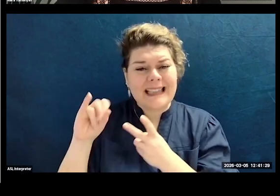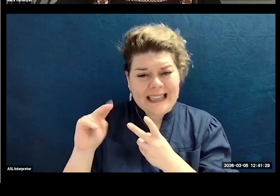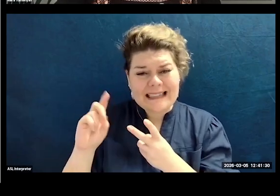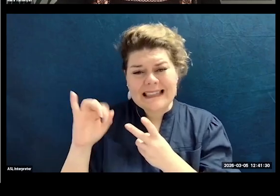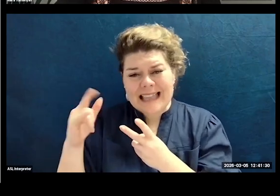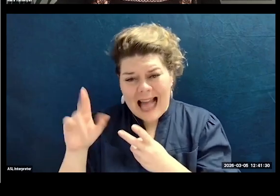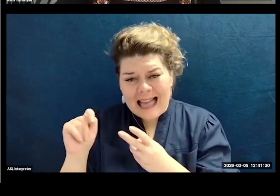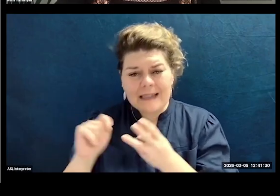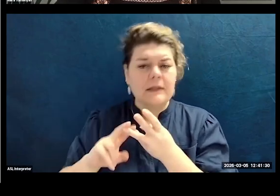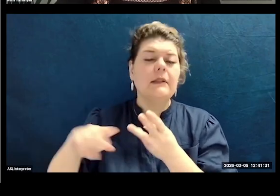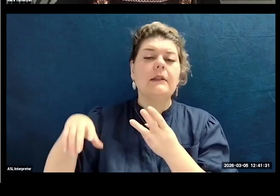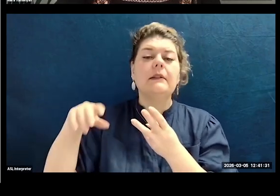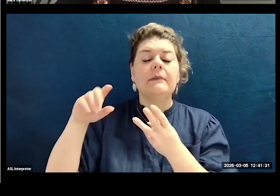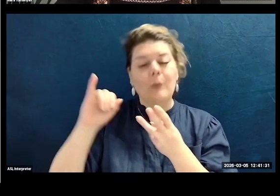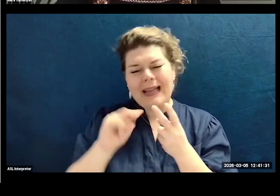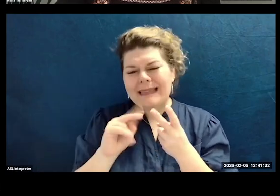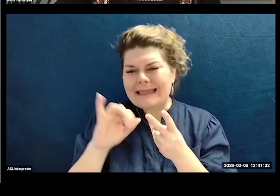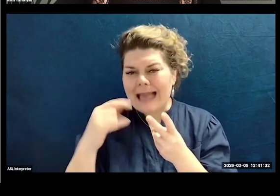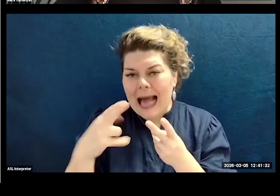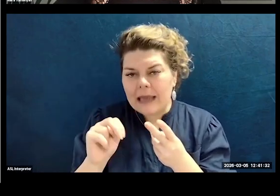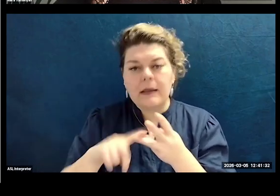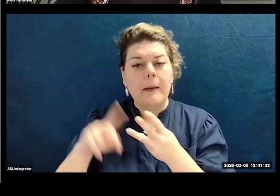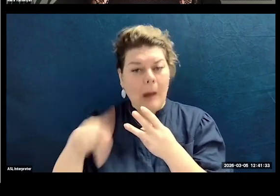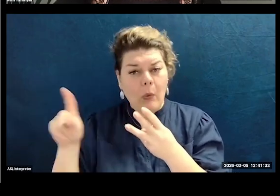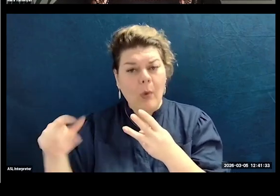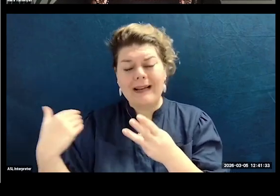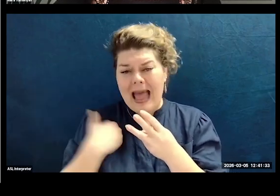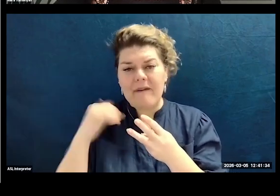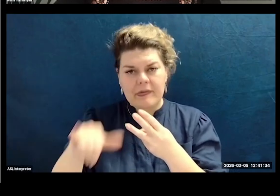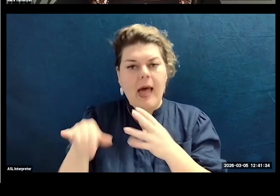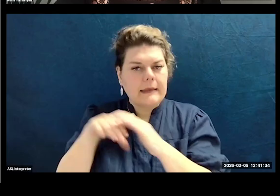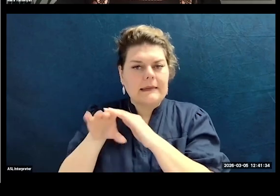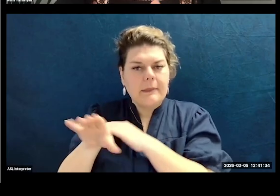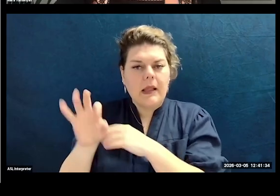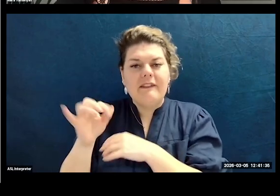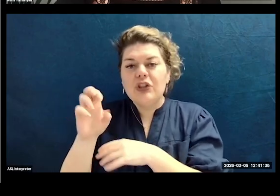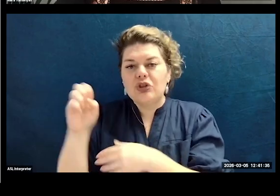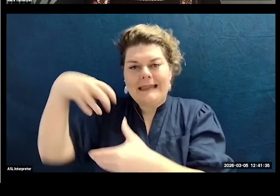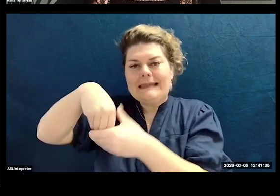all have built-in accessibility features and they will help you generate text automatically